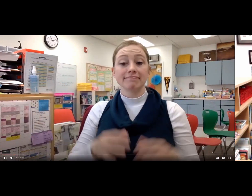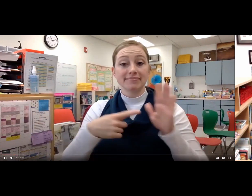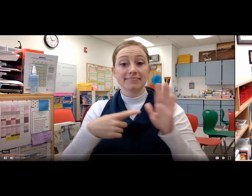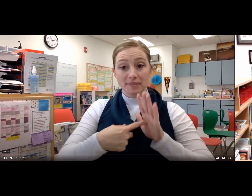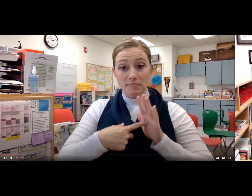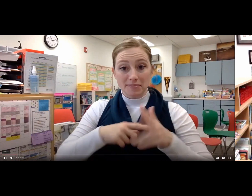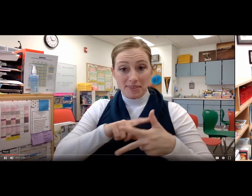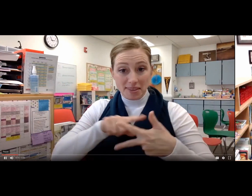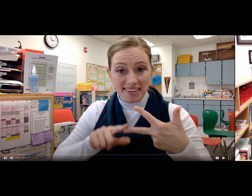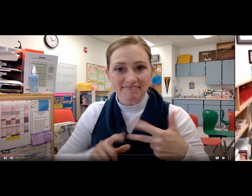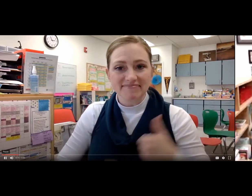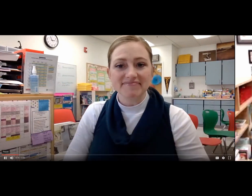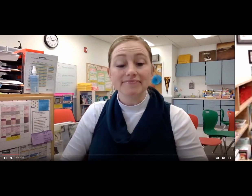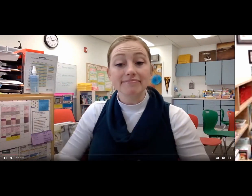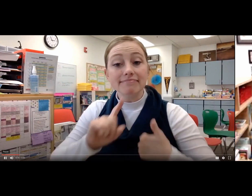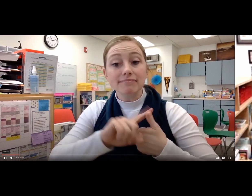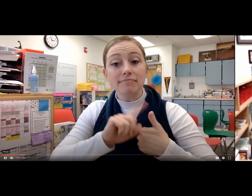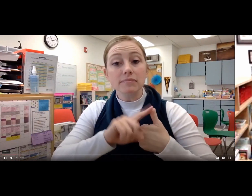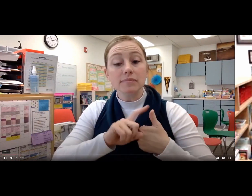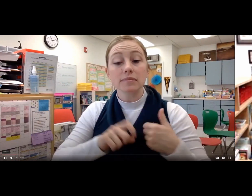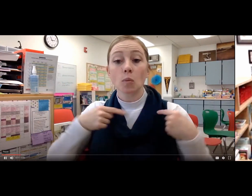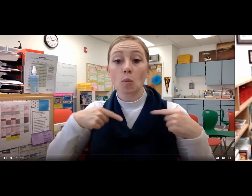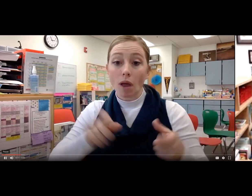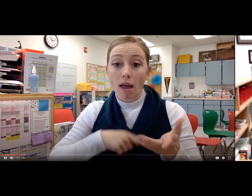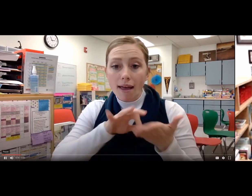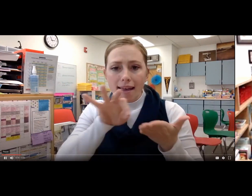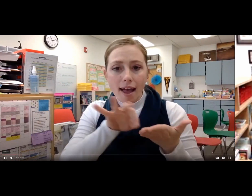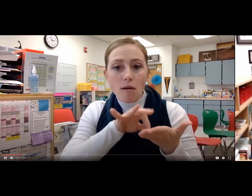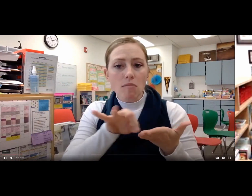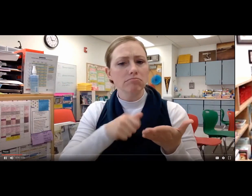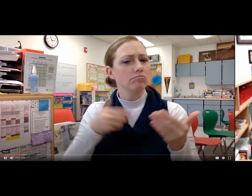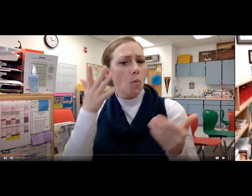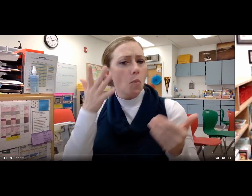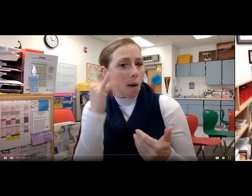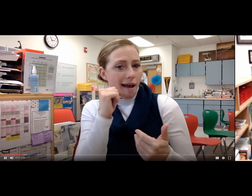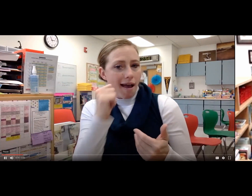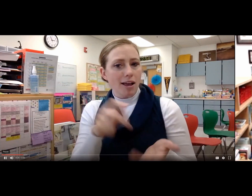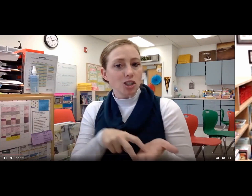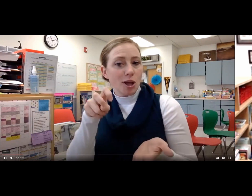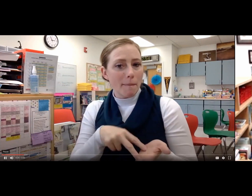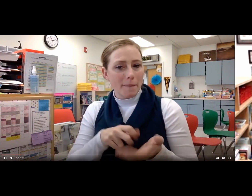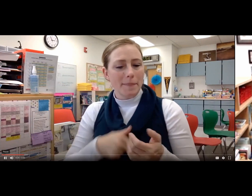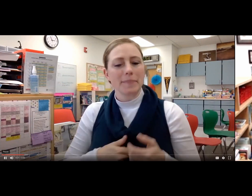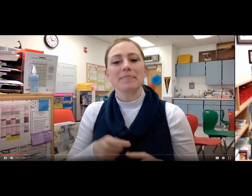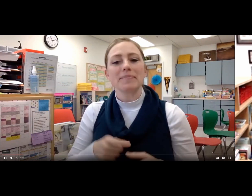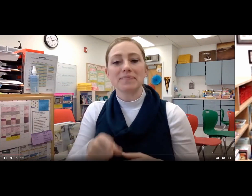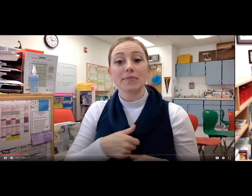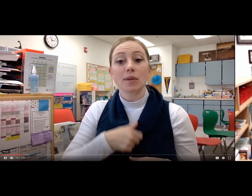high school. So, here's an example of three different, while I'm counting, why not jump?